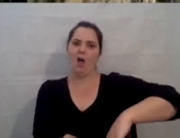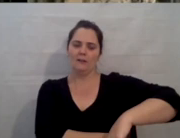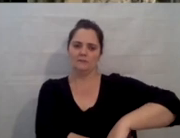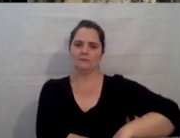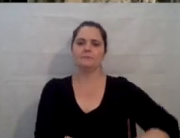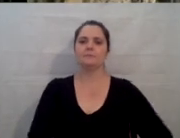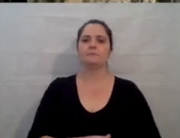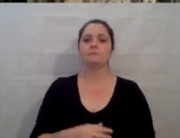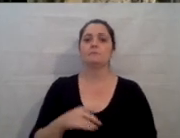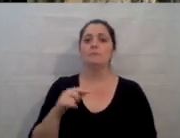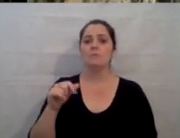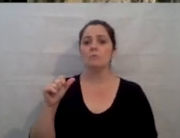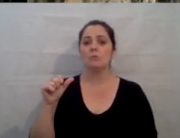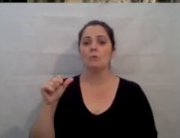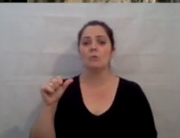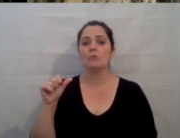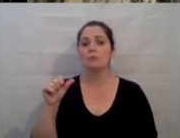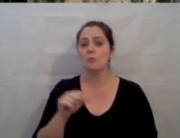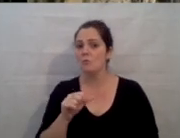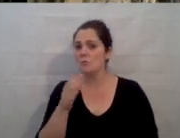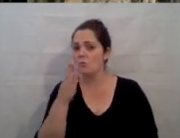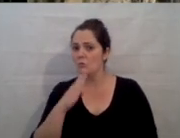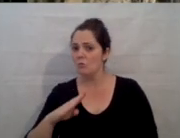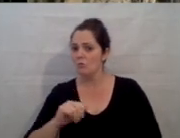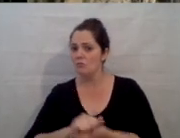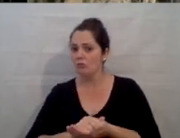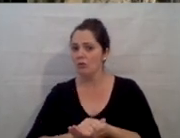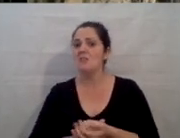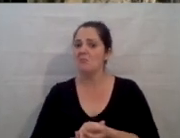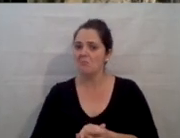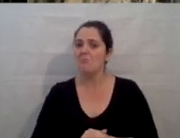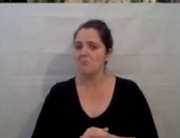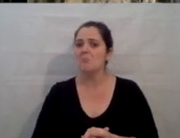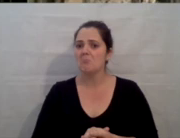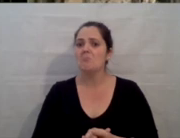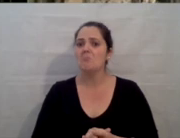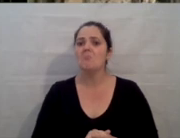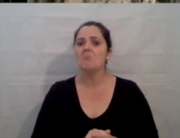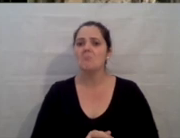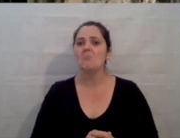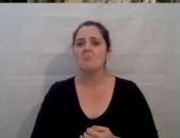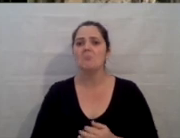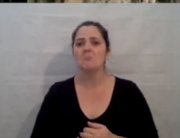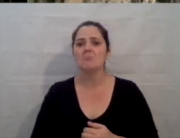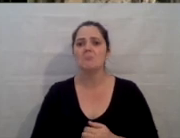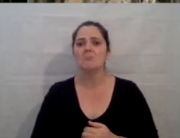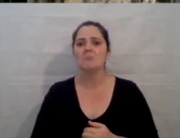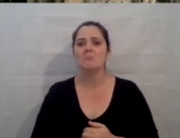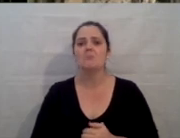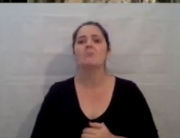coming in like that, so I'm pretty good there too. That's going to come in before it curves back over there and then the angle of his